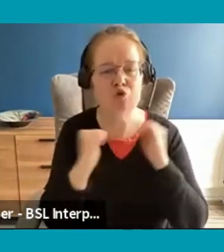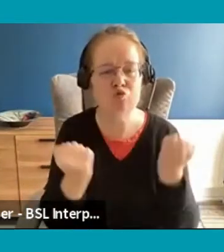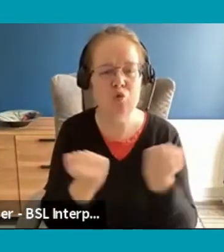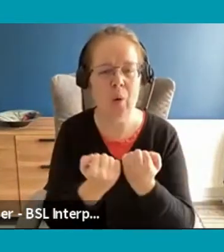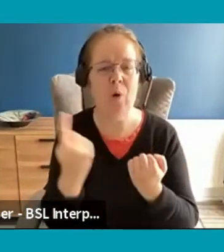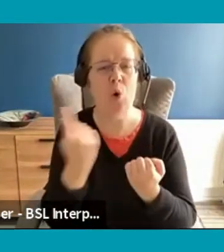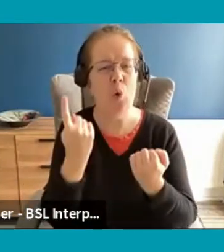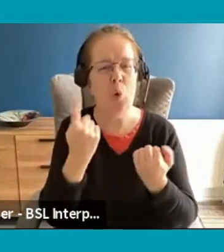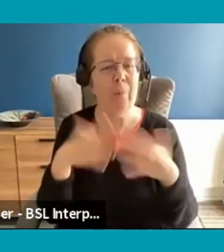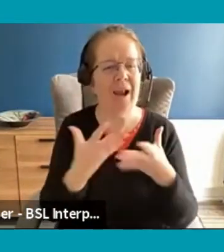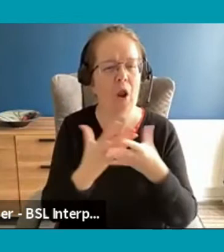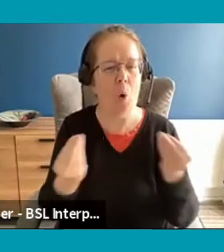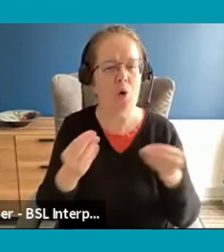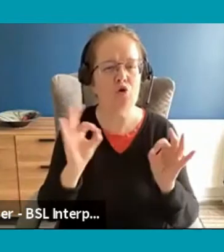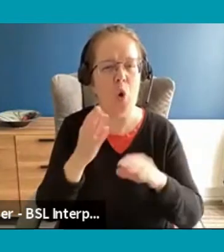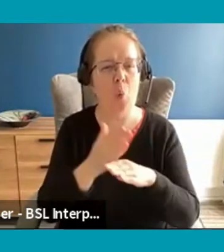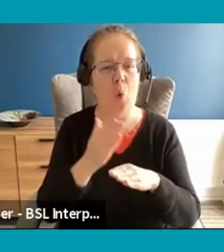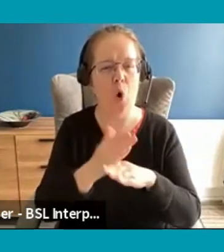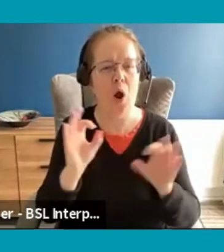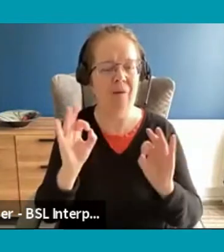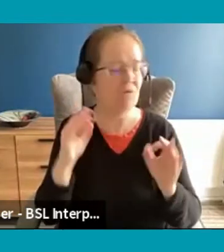for a little bit and are wanting to return into the workplace?